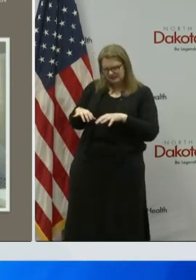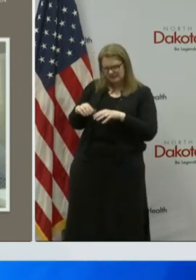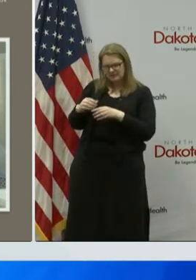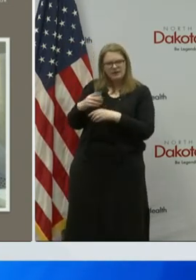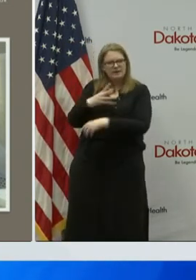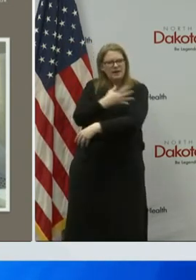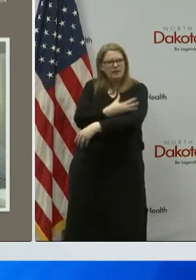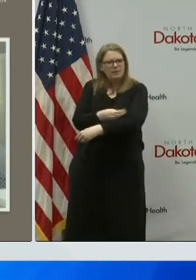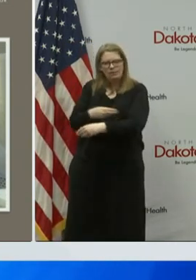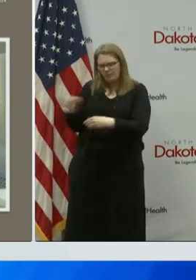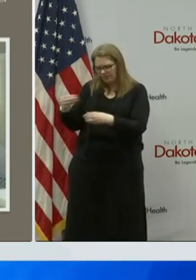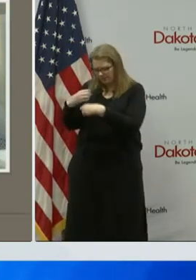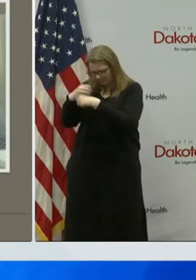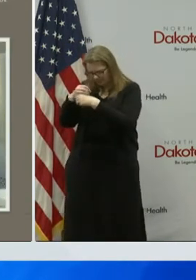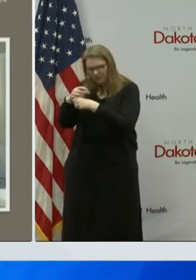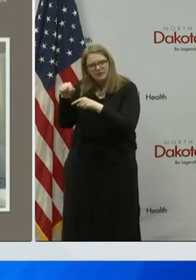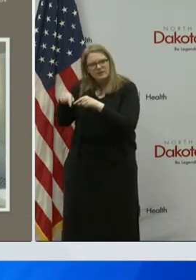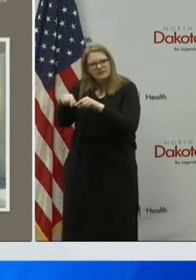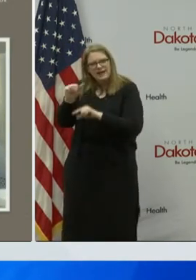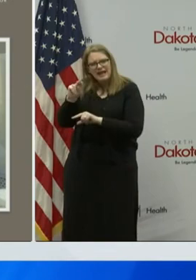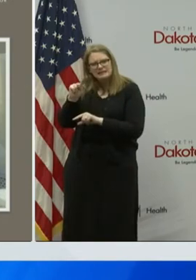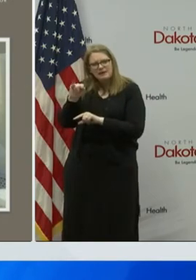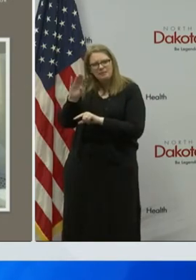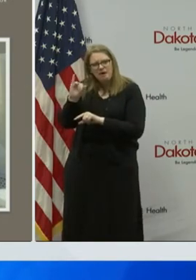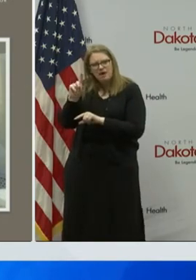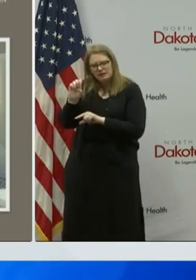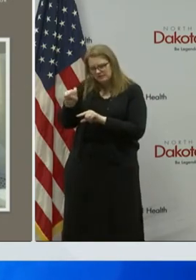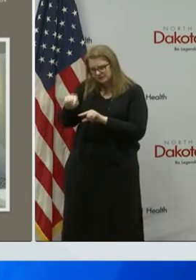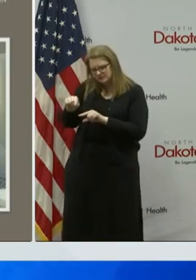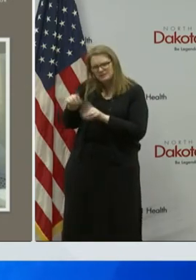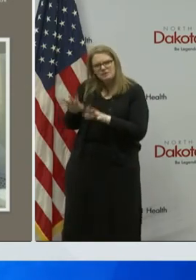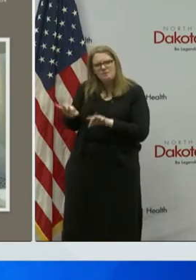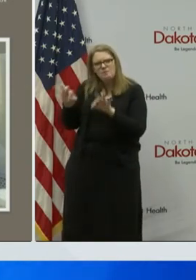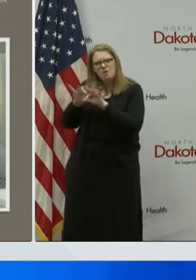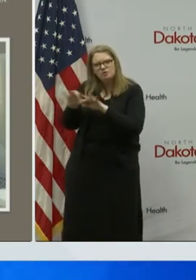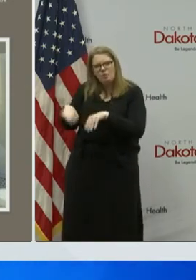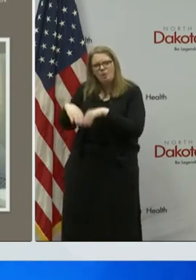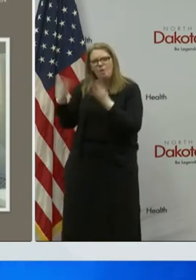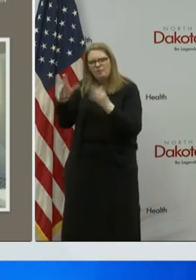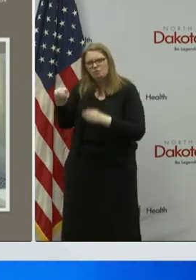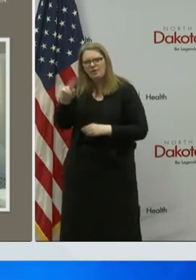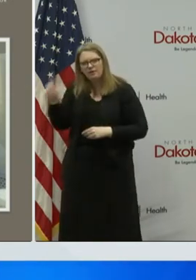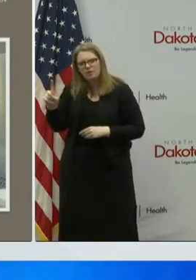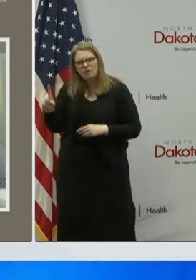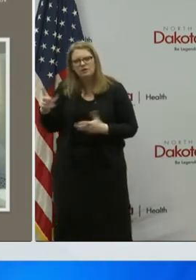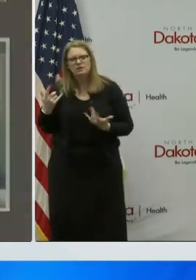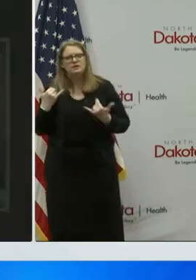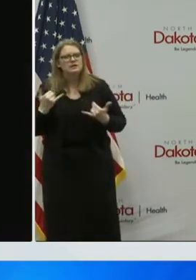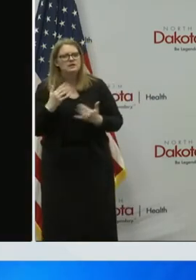IN ADDITION, SEROLOGY TESTING, WHICH LOOKS FOR THE PRESENCE OF ANTIBODIES, IS GOING TO PLAY AN IMPORTANT ROLE IN REOPENING